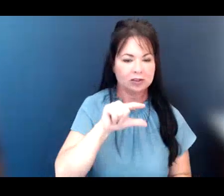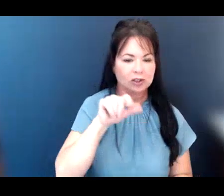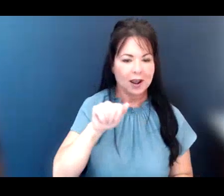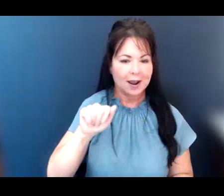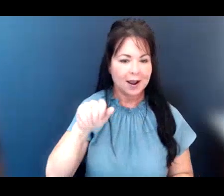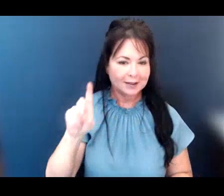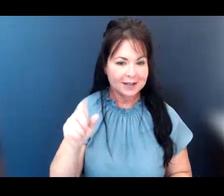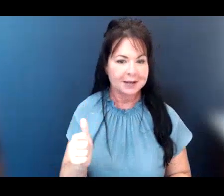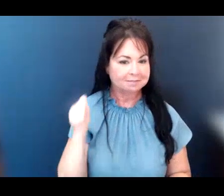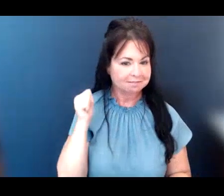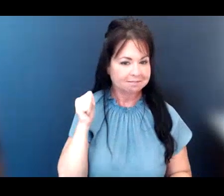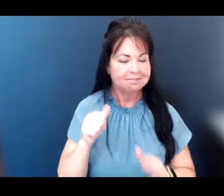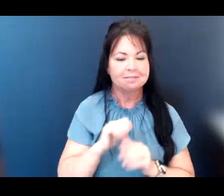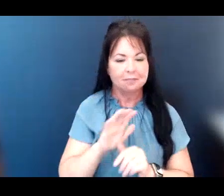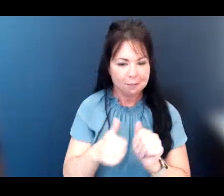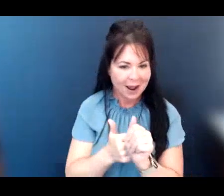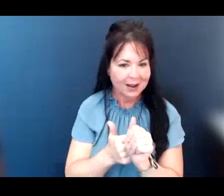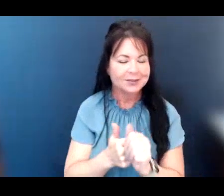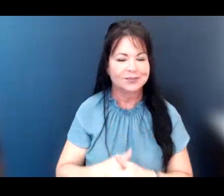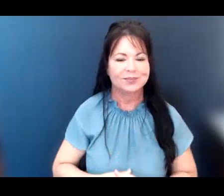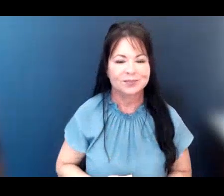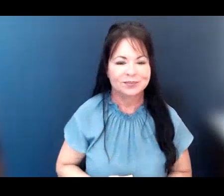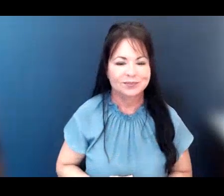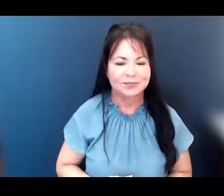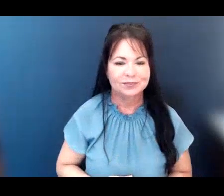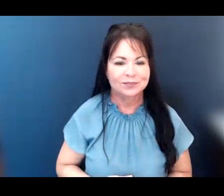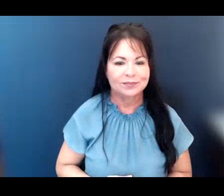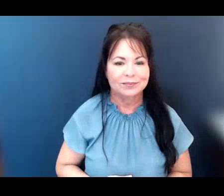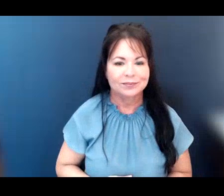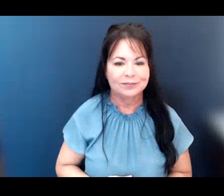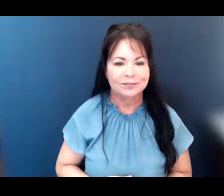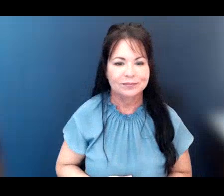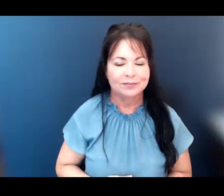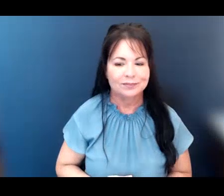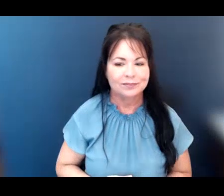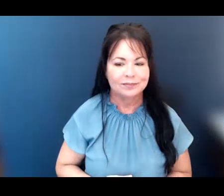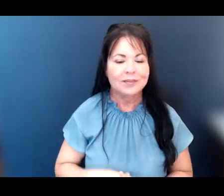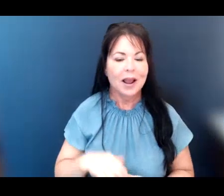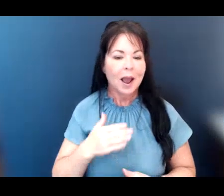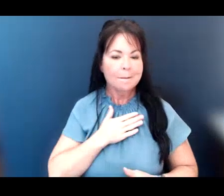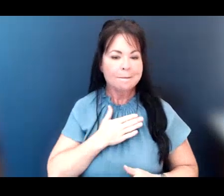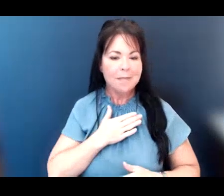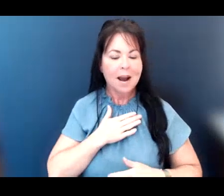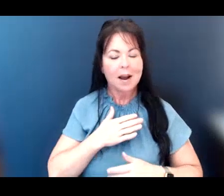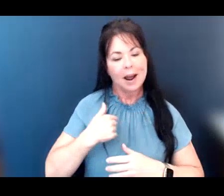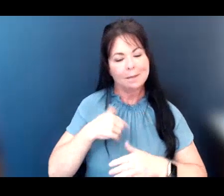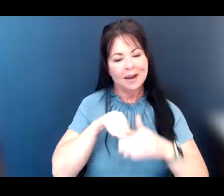which is absolutely awesome. My title is chief information accessibility officer. And I'm the head of the Office of Accessibility